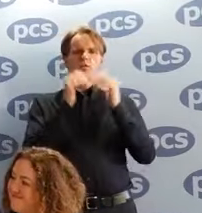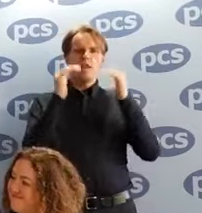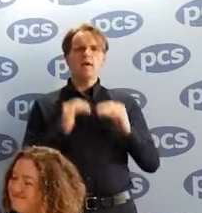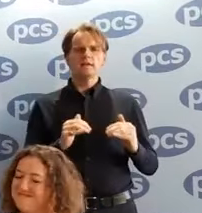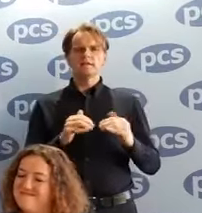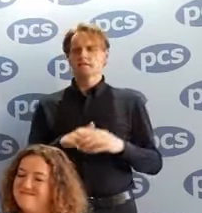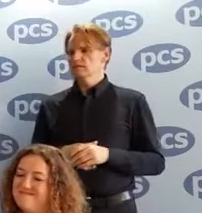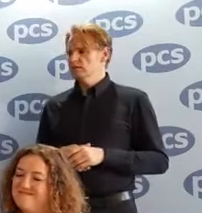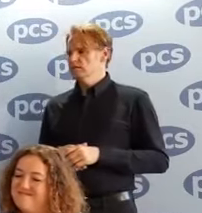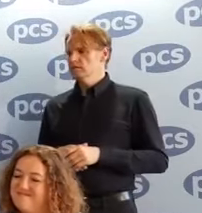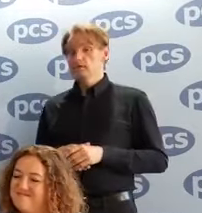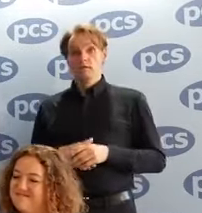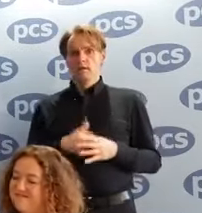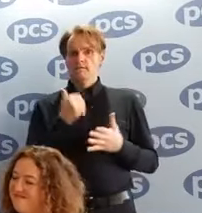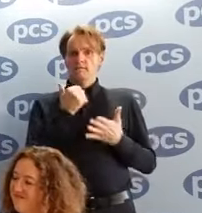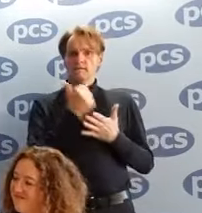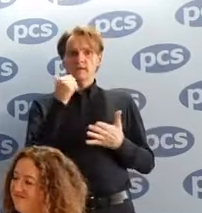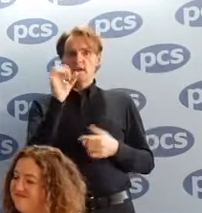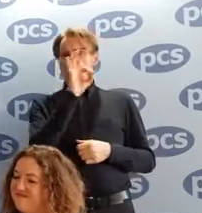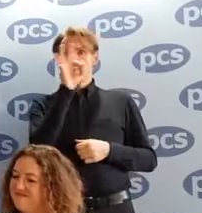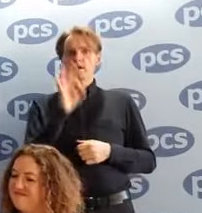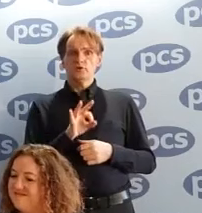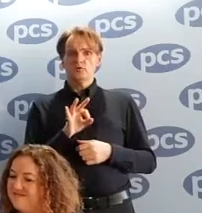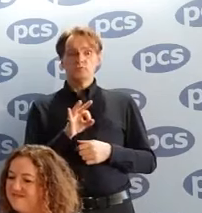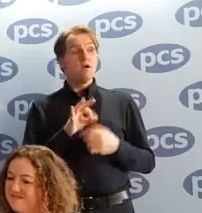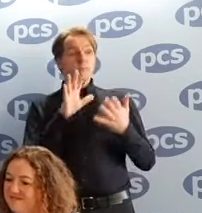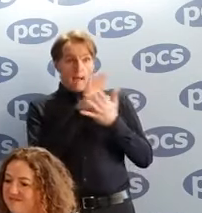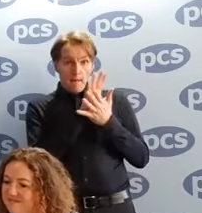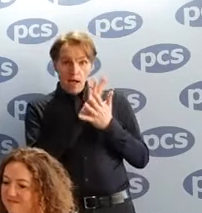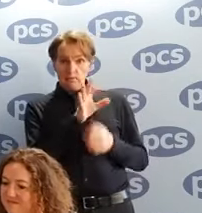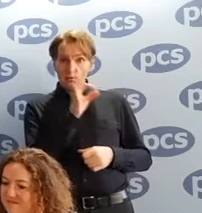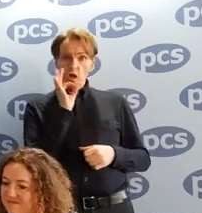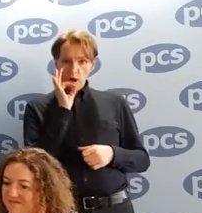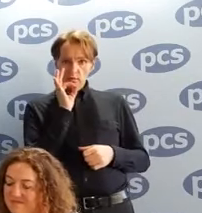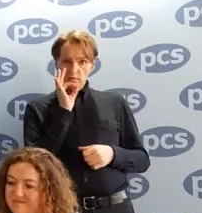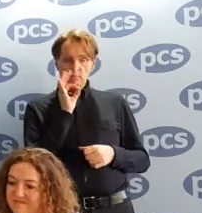I'm glad they've come up. I'm really glad the Compensation Scheme's